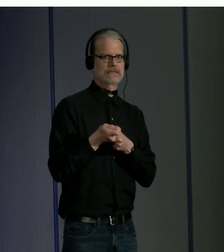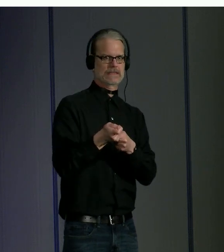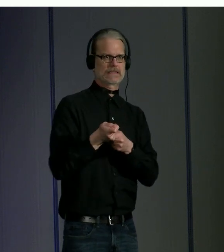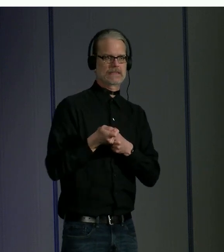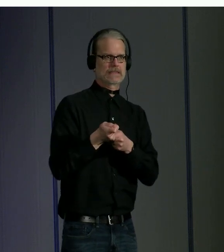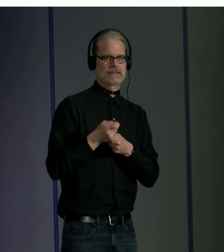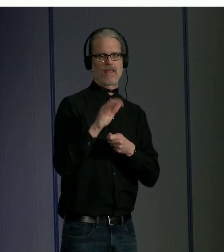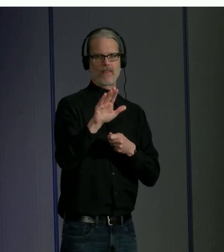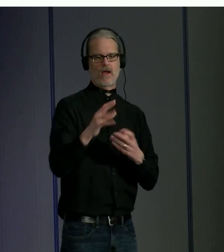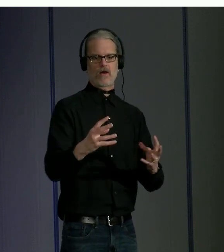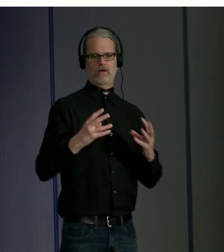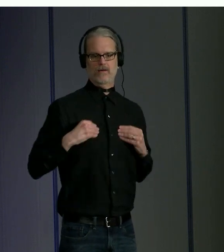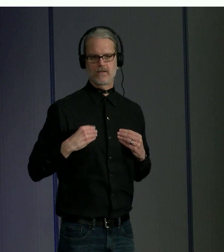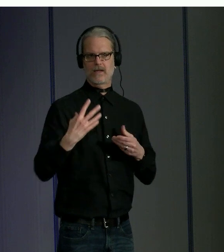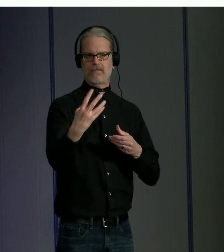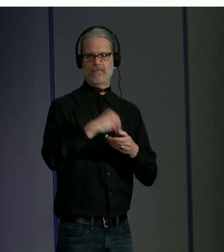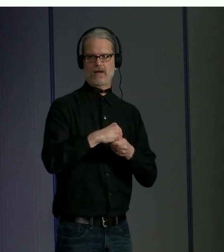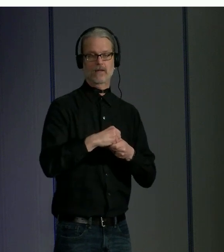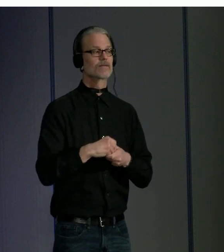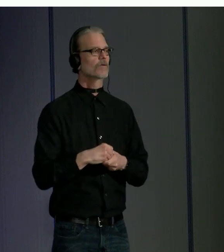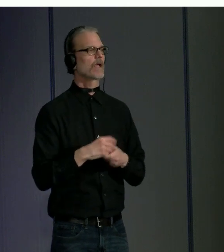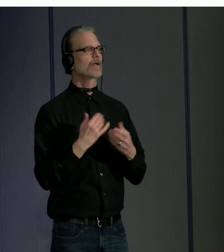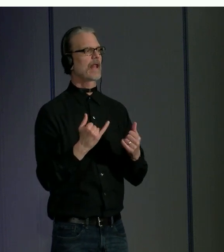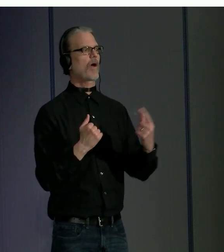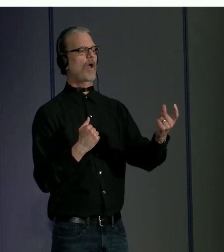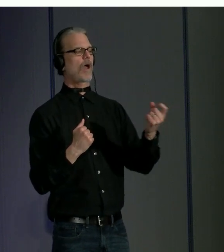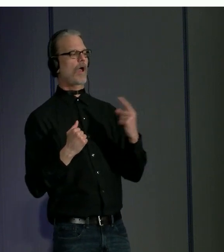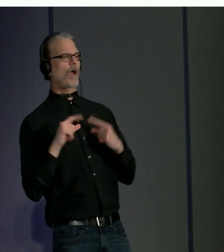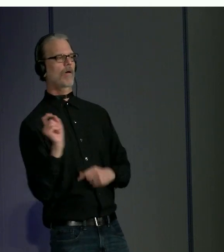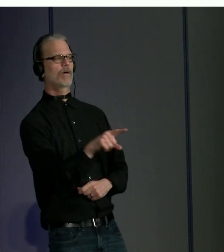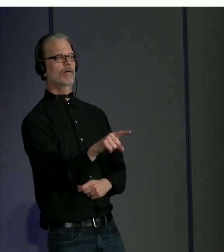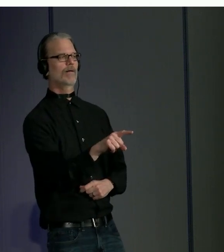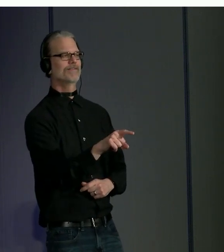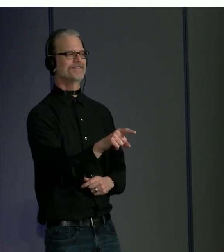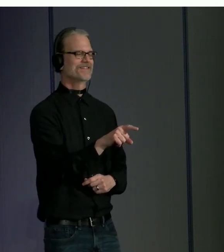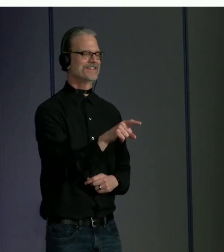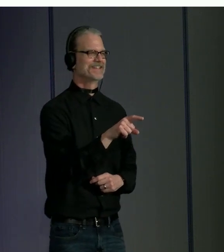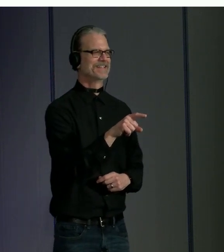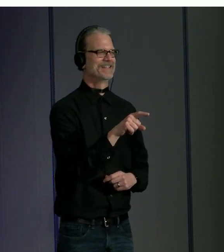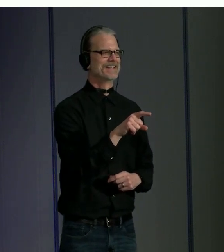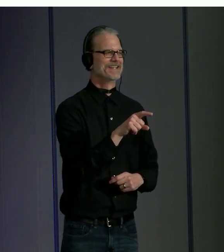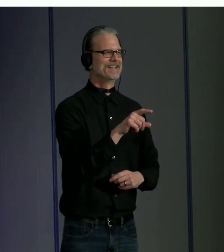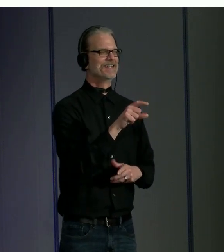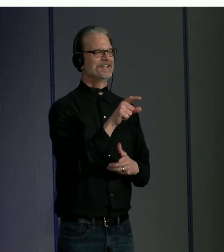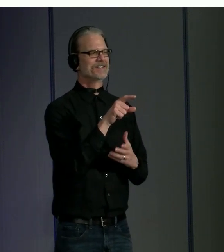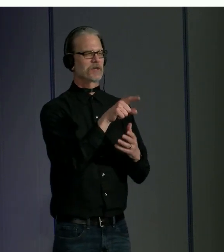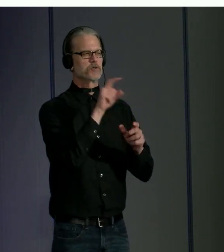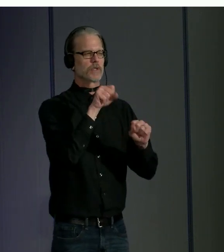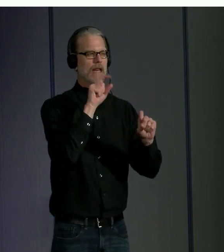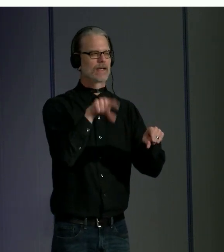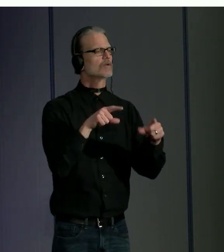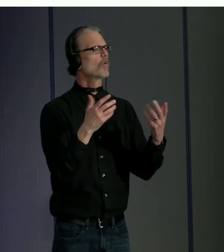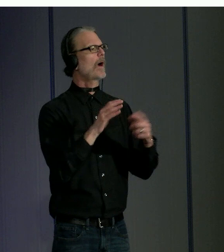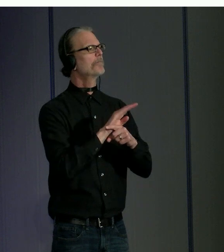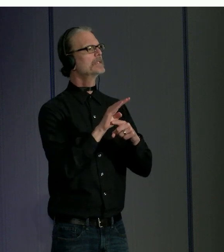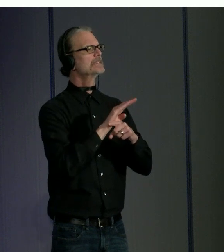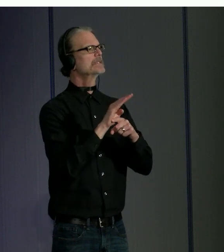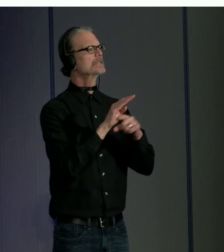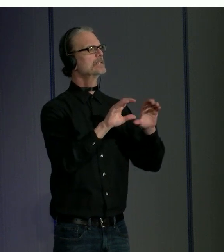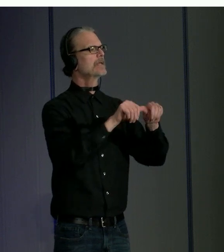Yeah, can I ask you a question in return real quick that you answer to your comfort level. What business sector are you in?